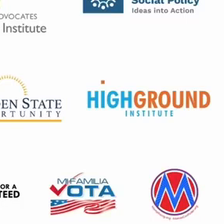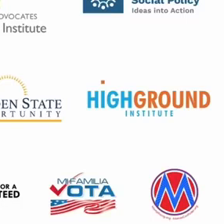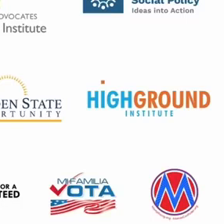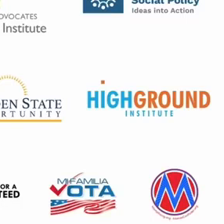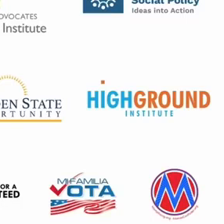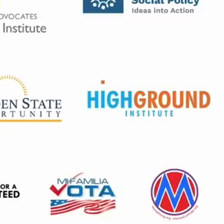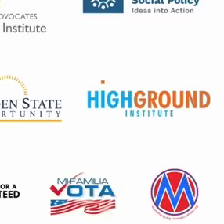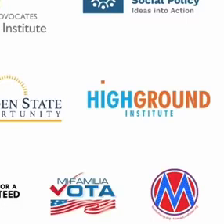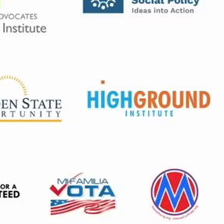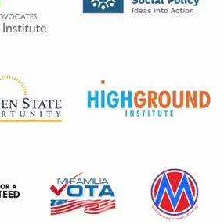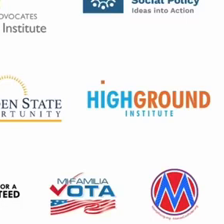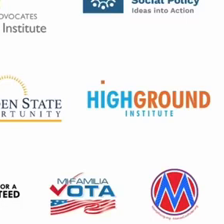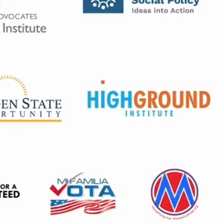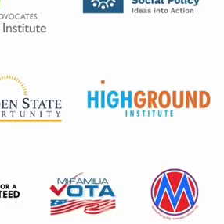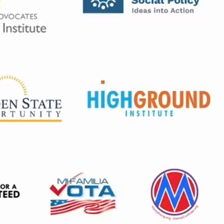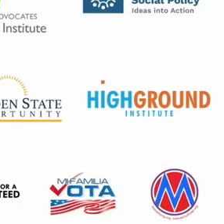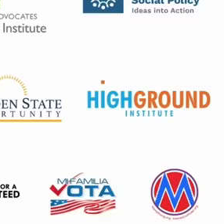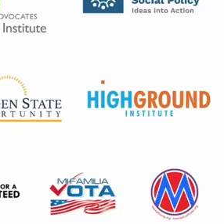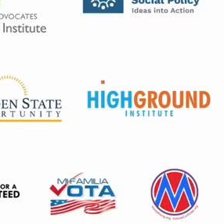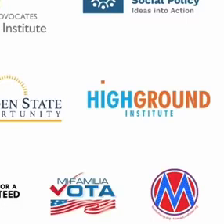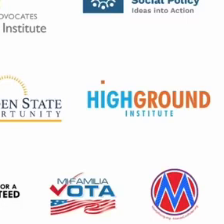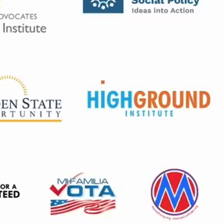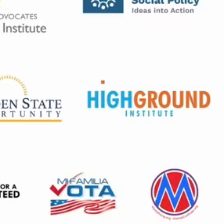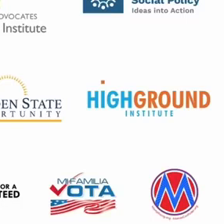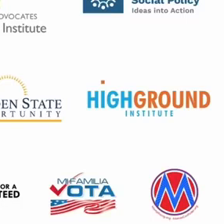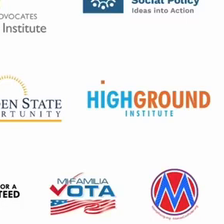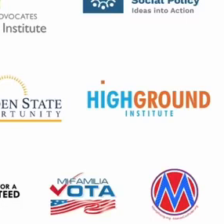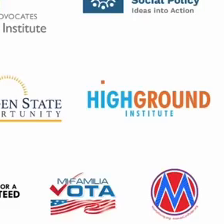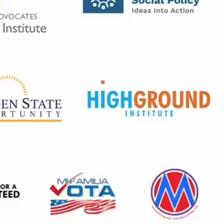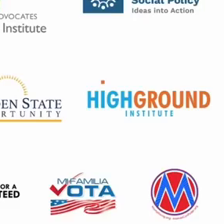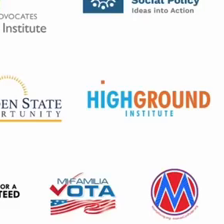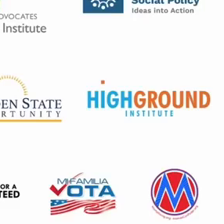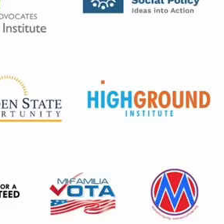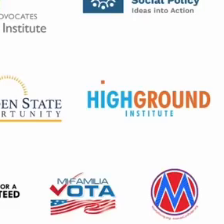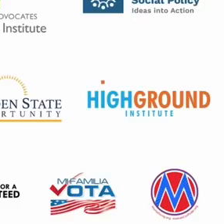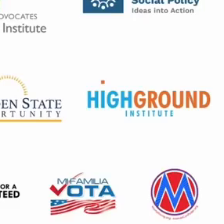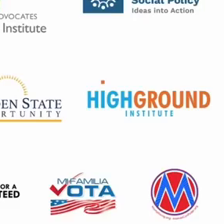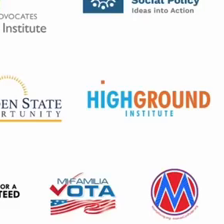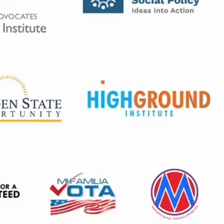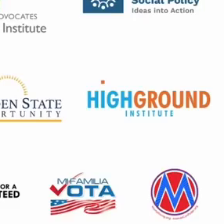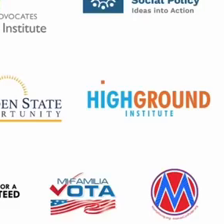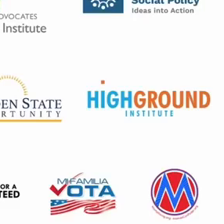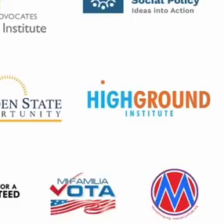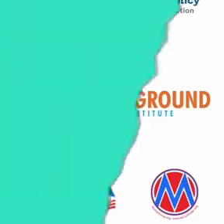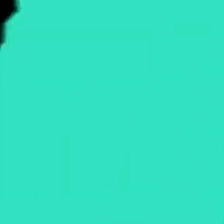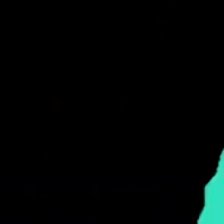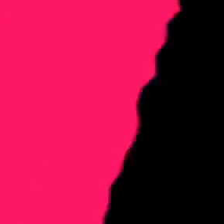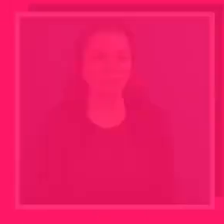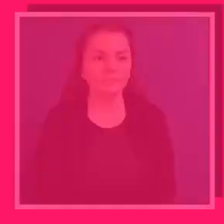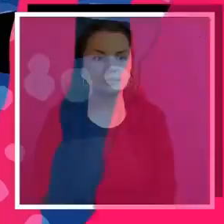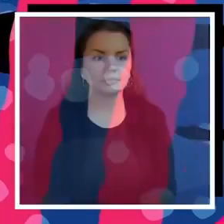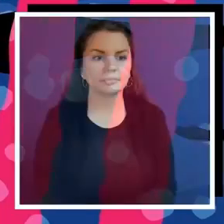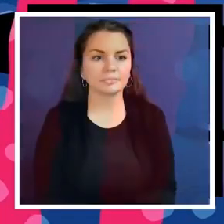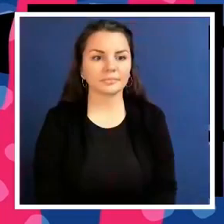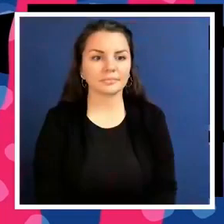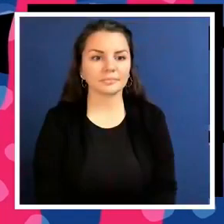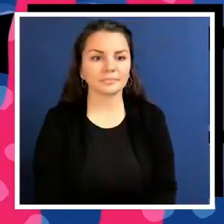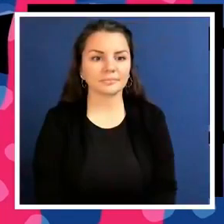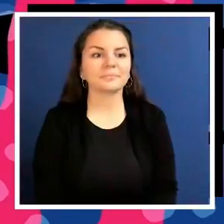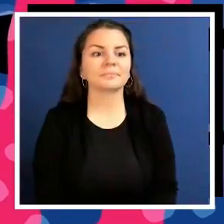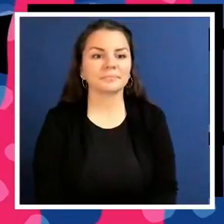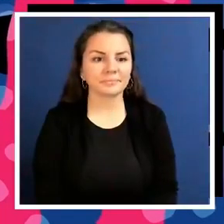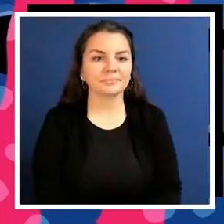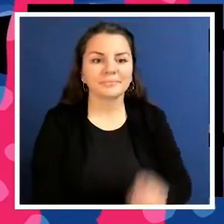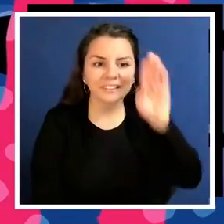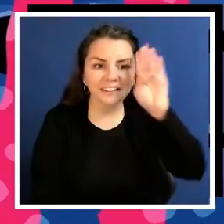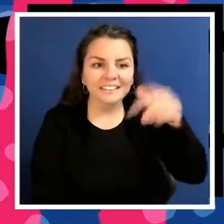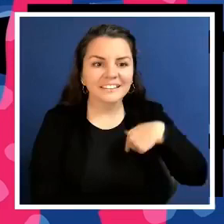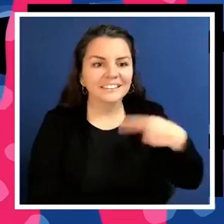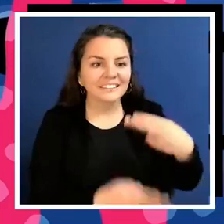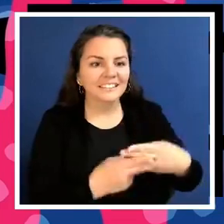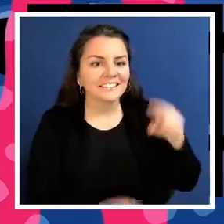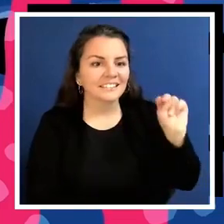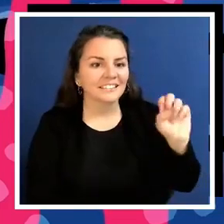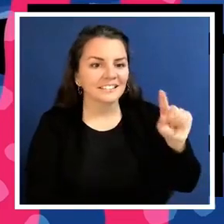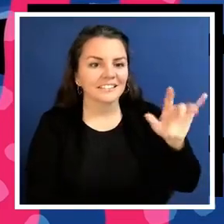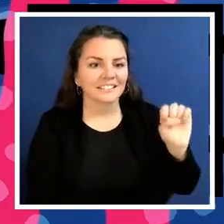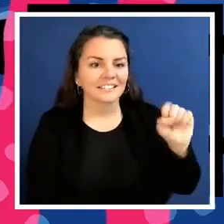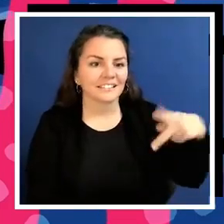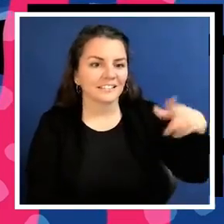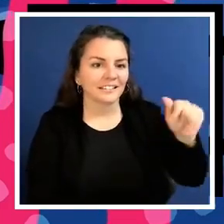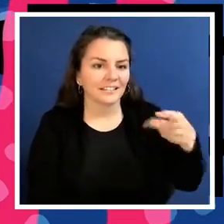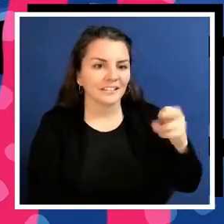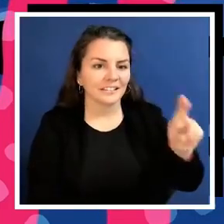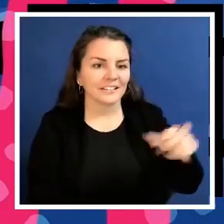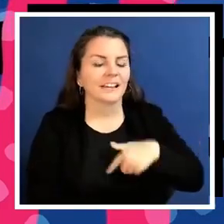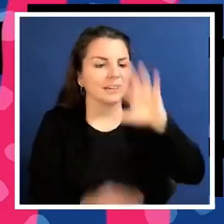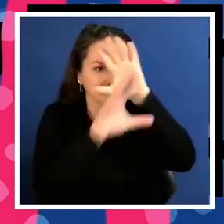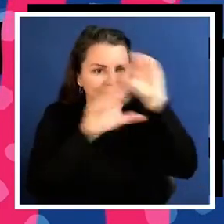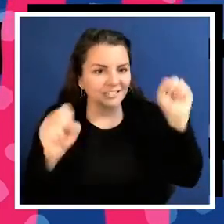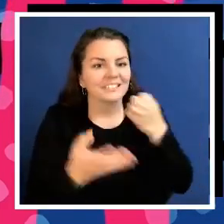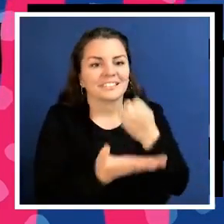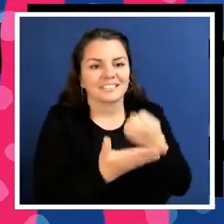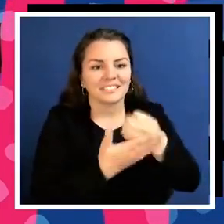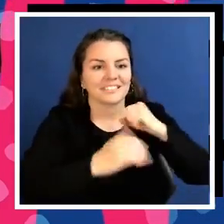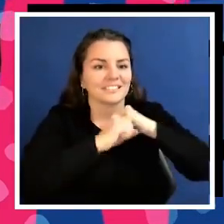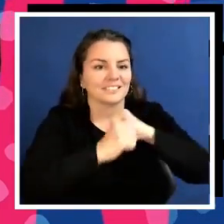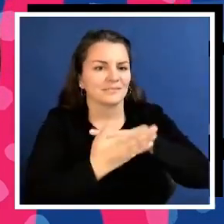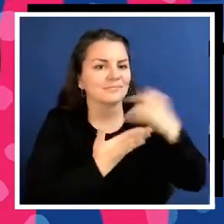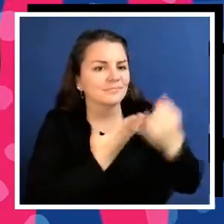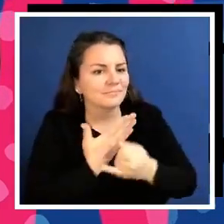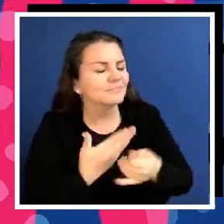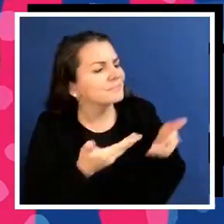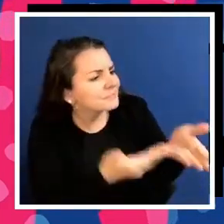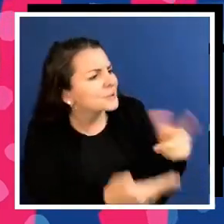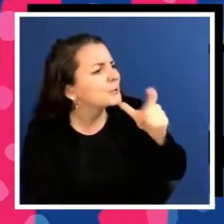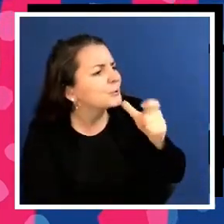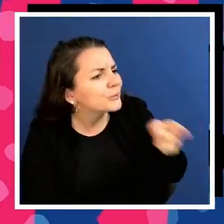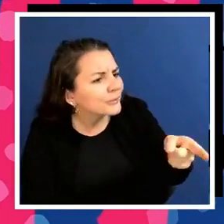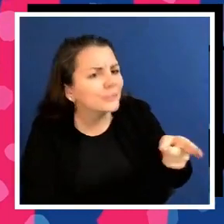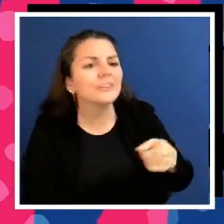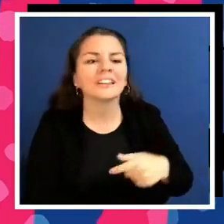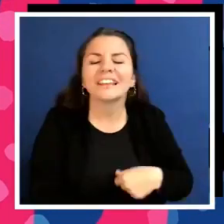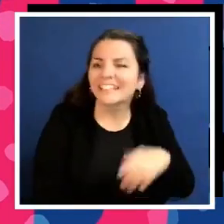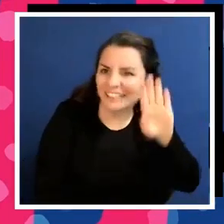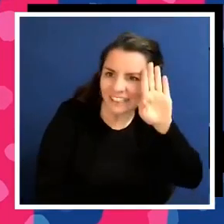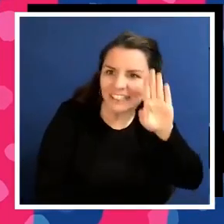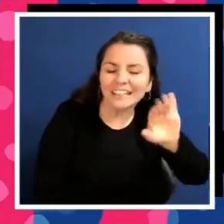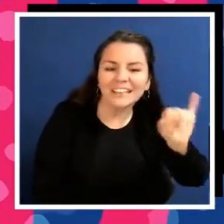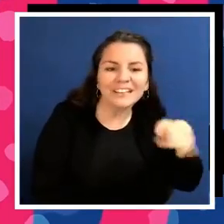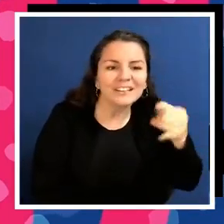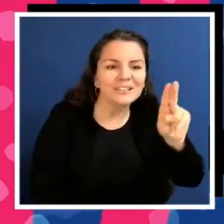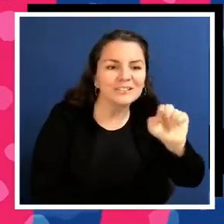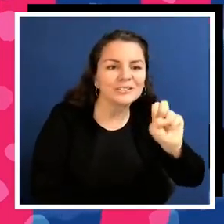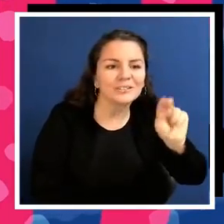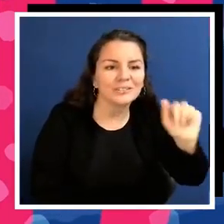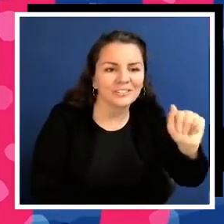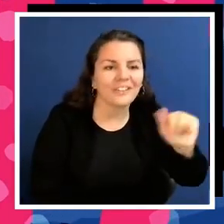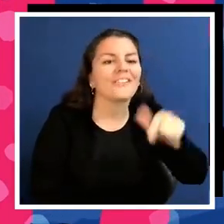THE IRS IS HANDLING THE